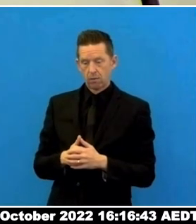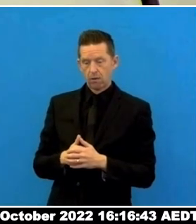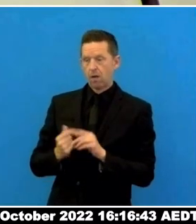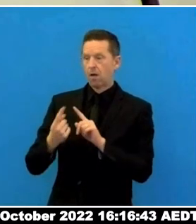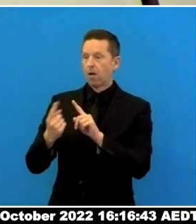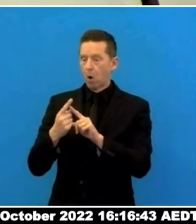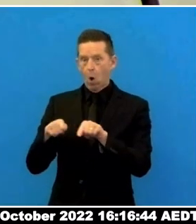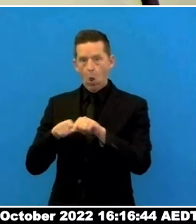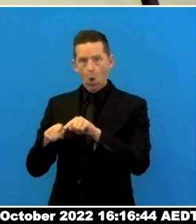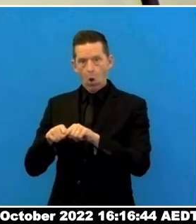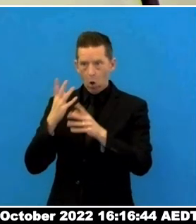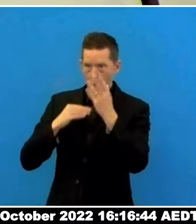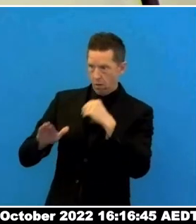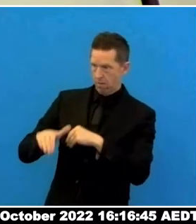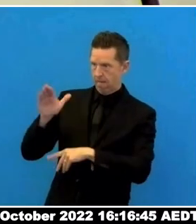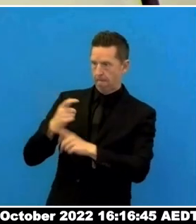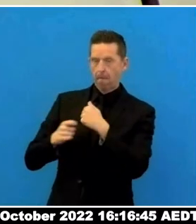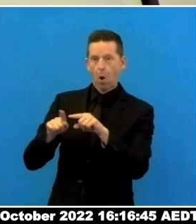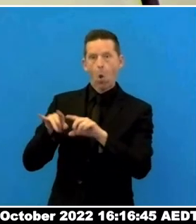They are behaving as Australian culture.